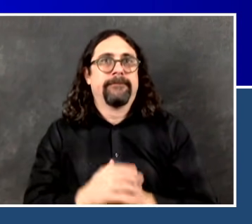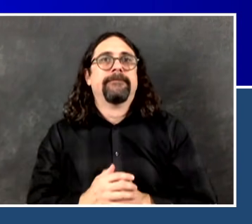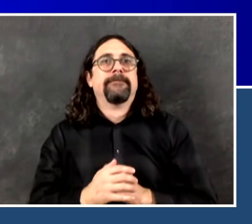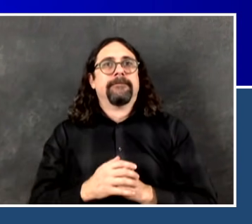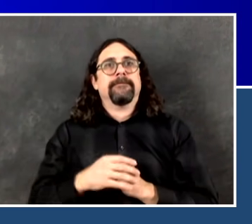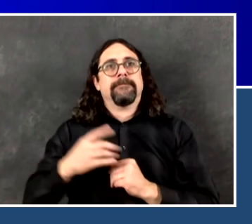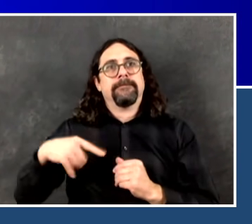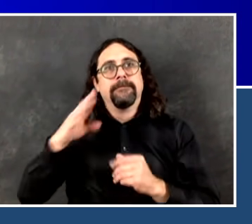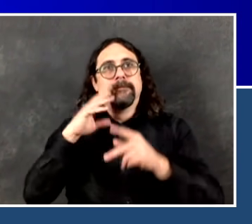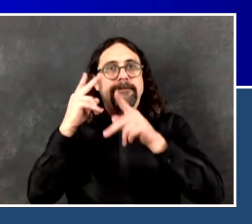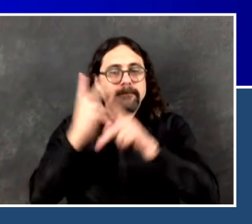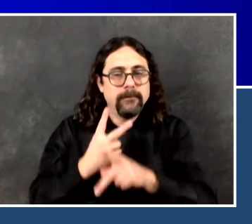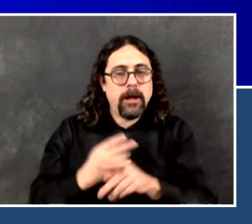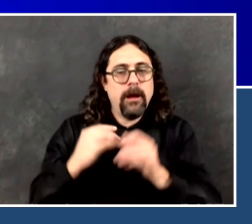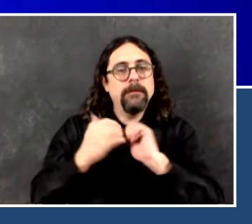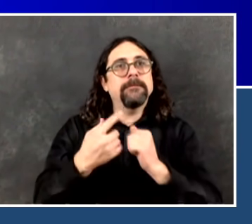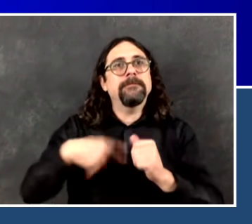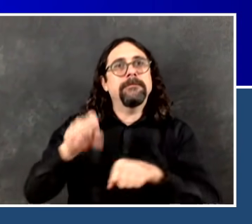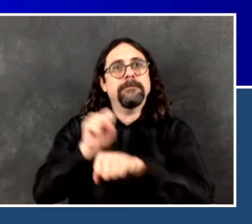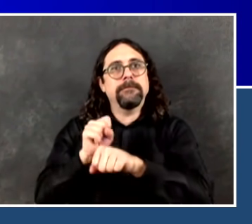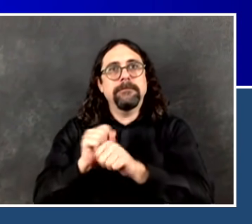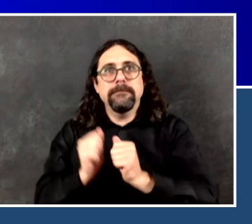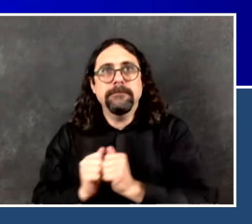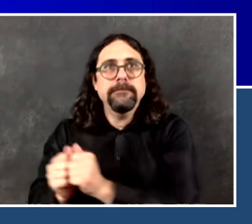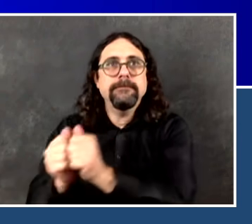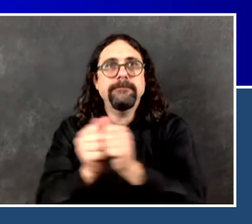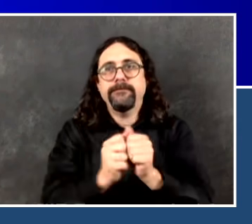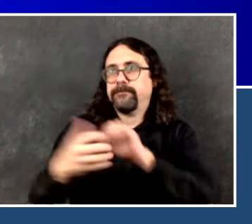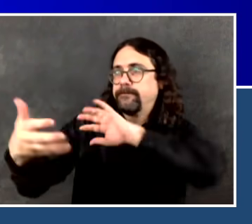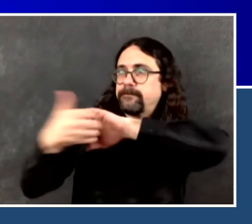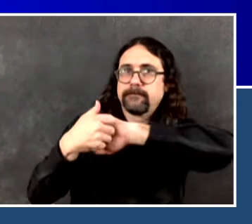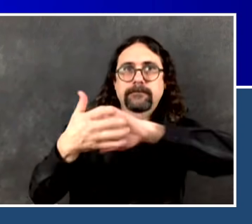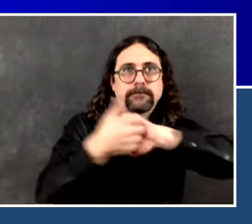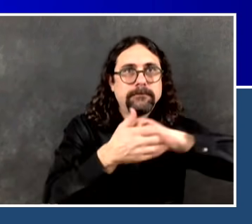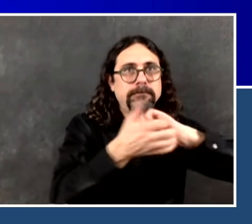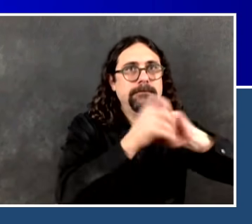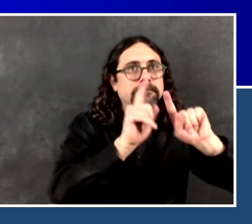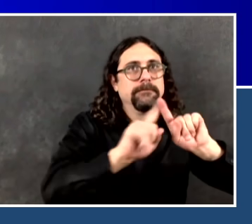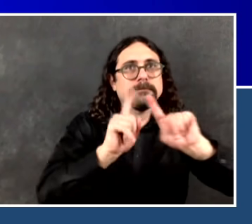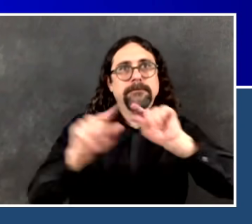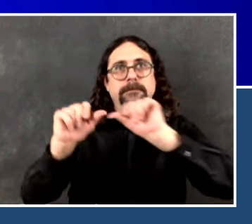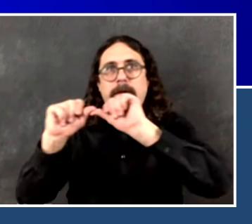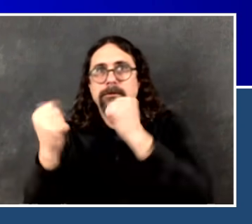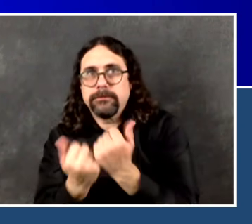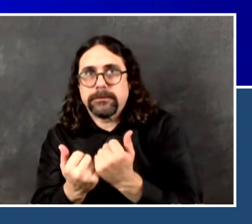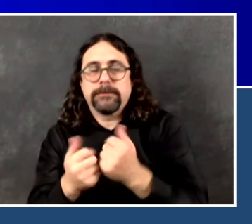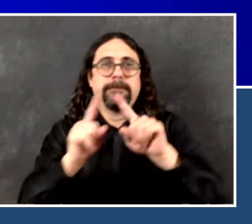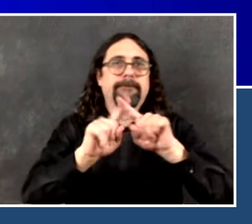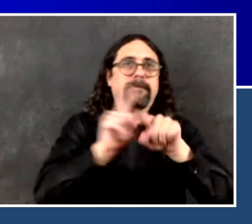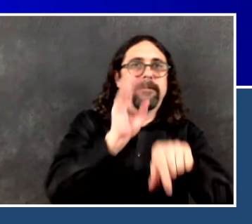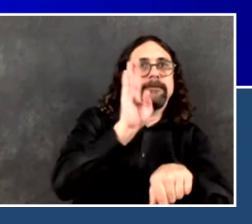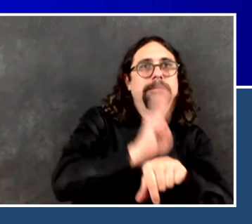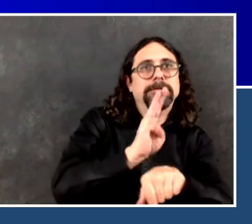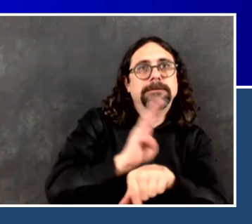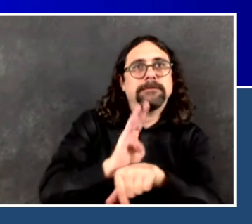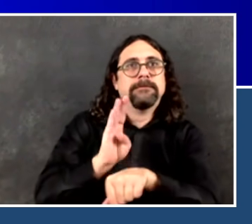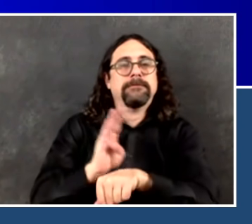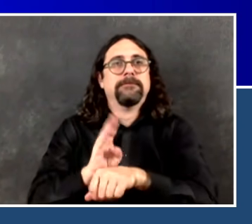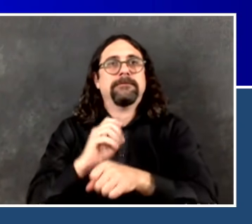TO HAPPEN WORKING WITHHE T COMMUNITY-BASED HEALTHL CICNIS AND PROVIDERS. HOW WE CAN WORK RIGHT NOW WITH MINORITY-OWNED